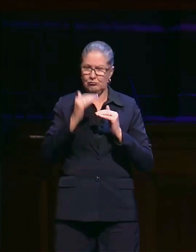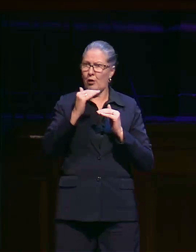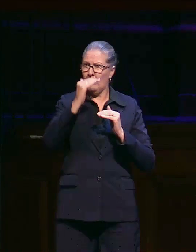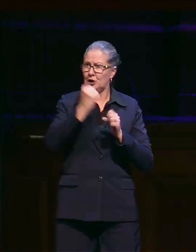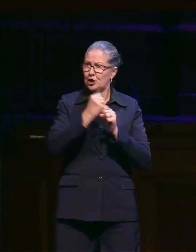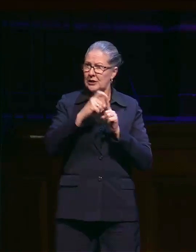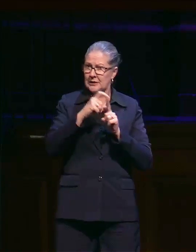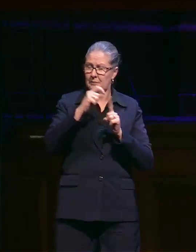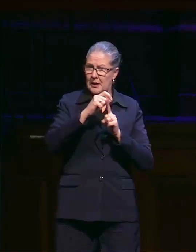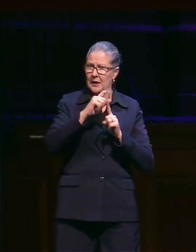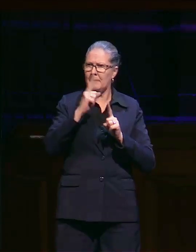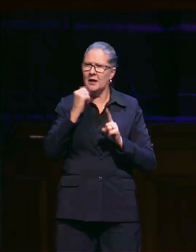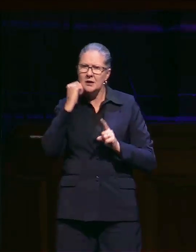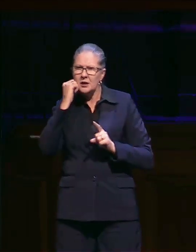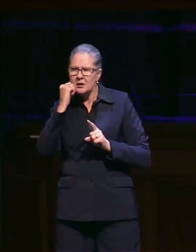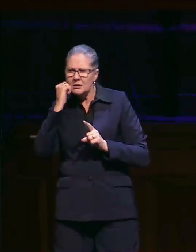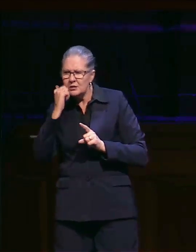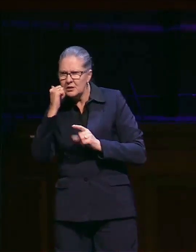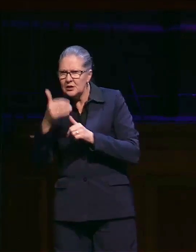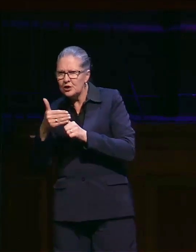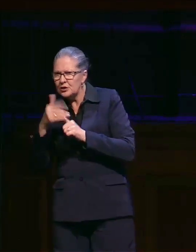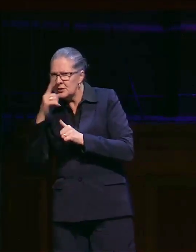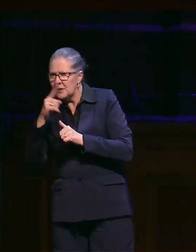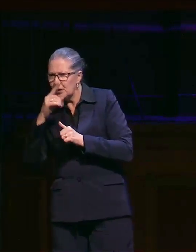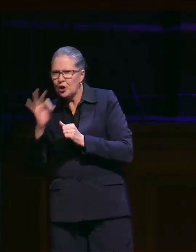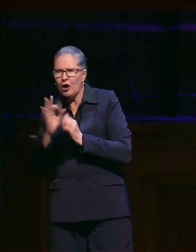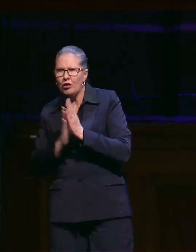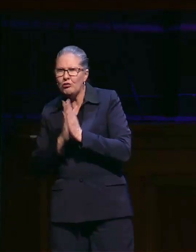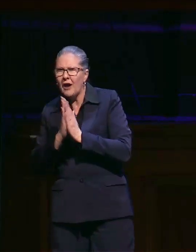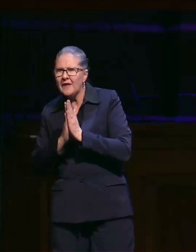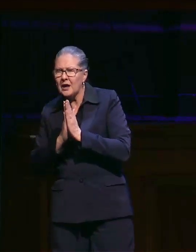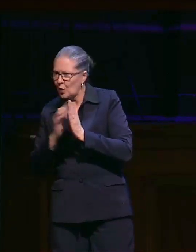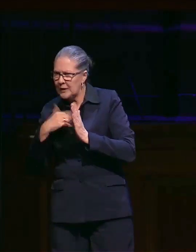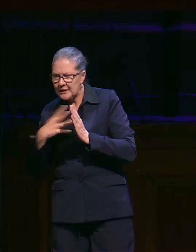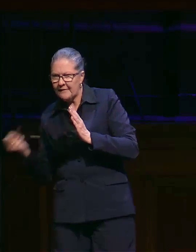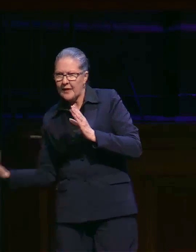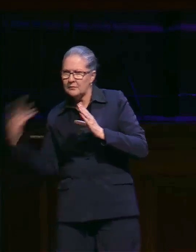indigenous people aren't thriving are we truly in good health but let's be honest